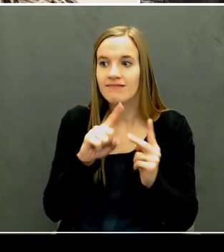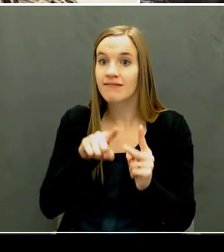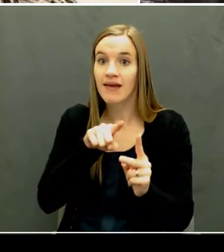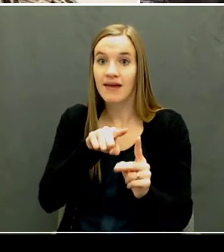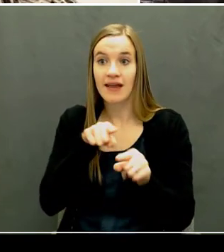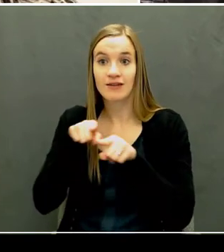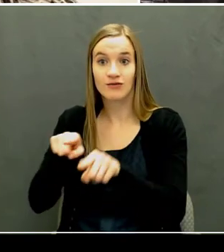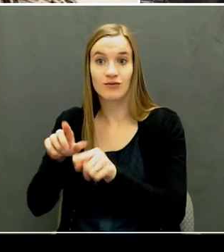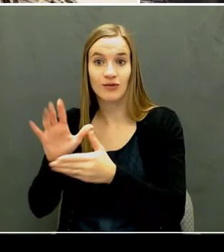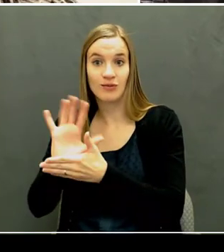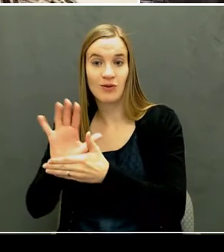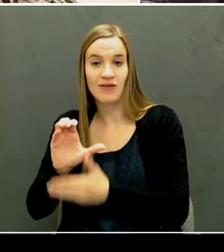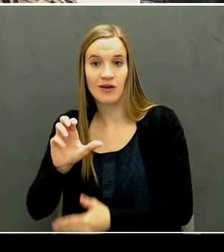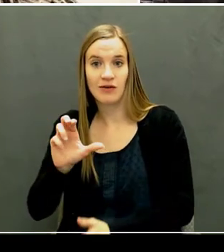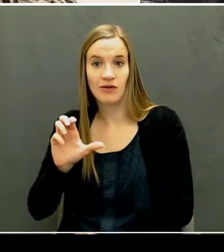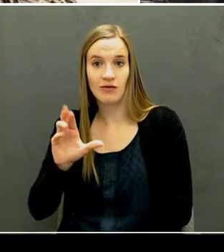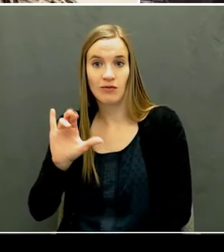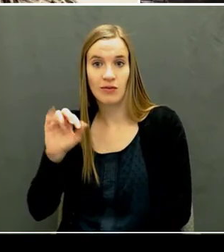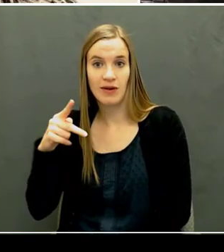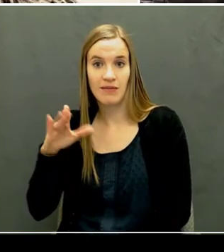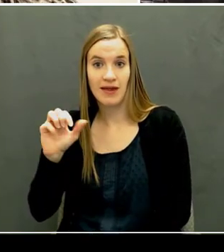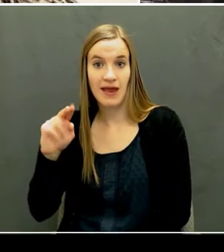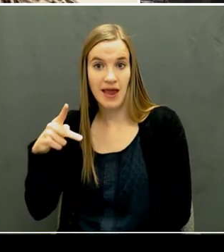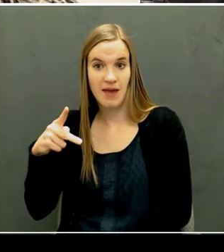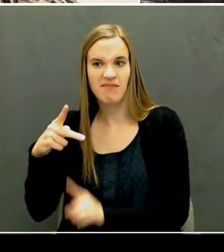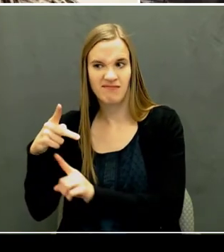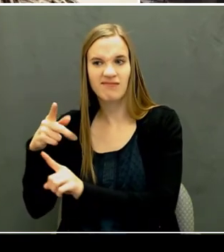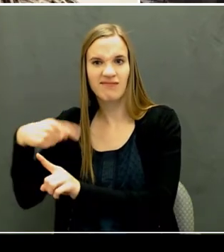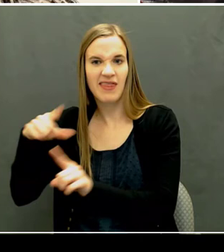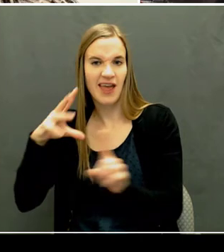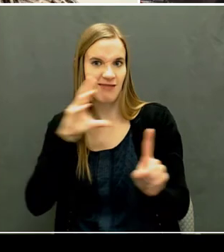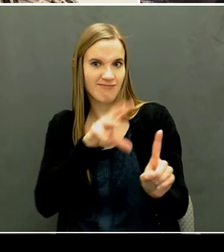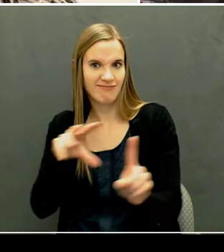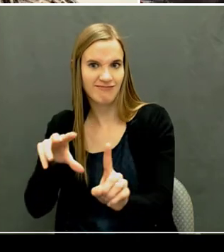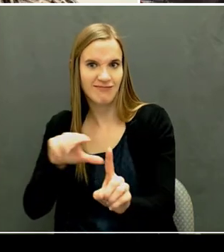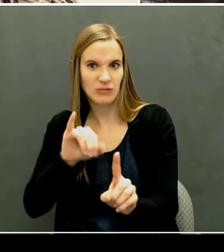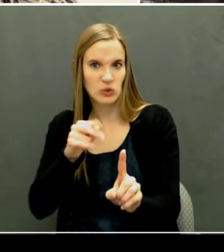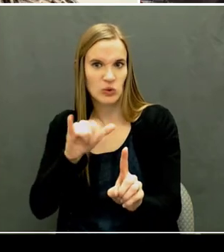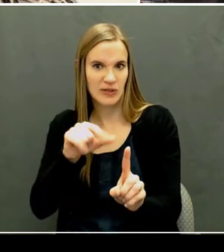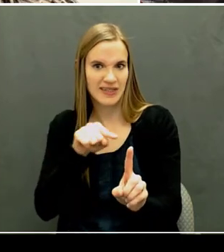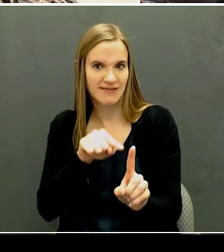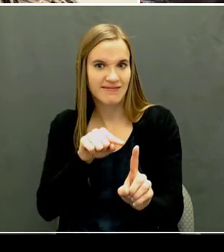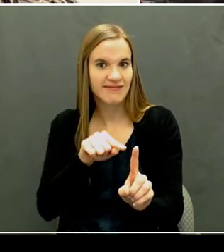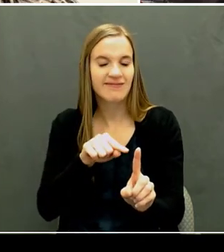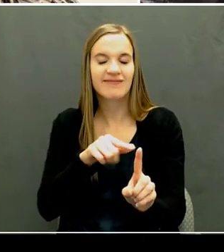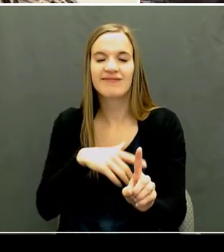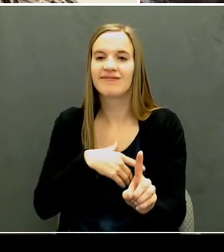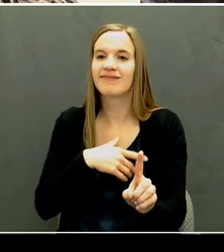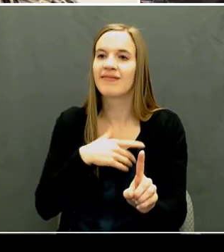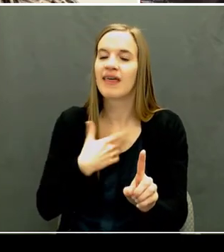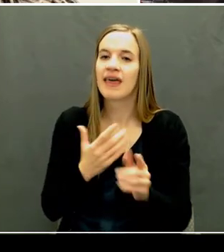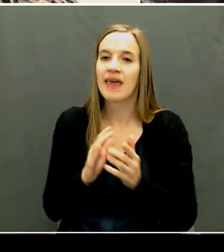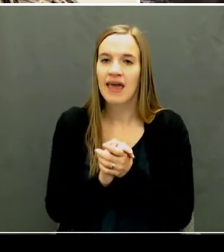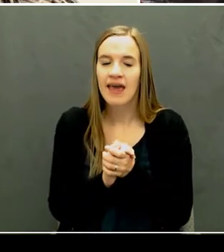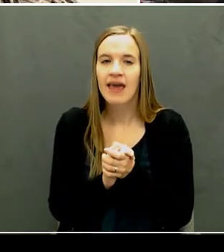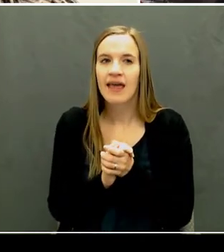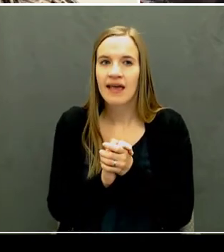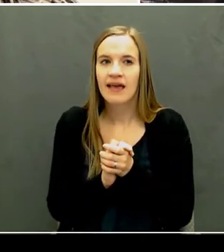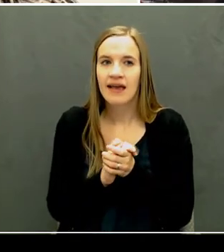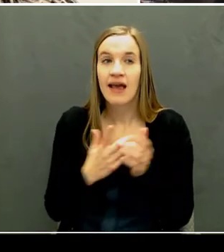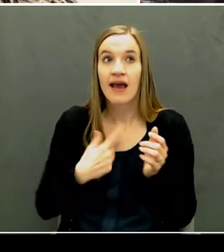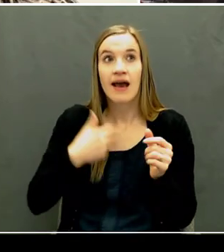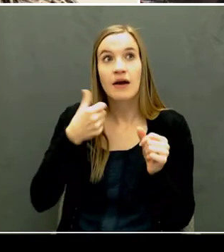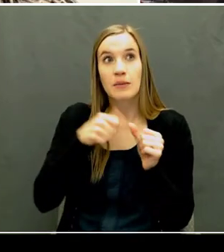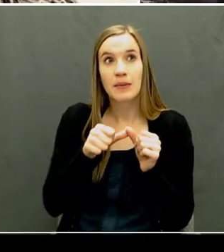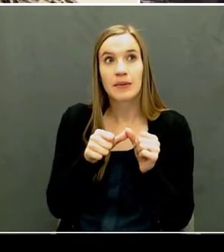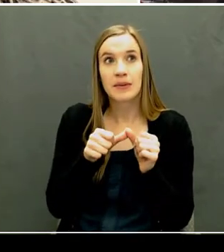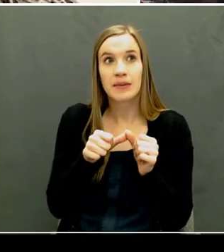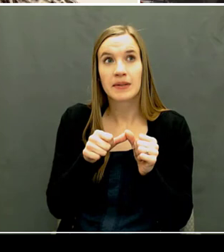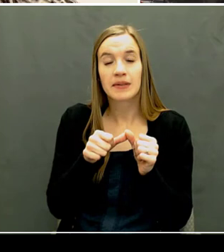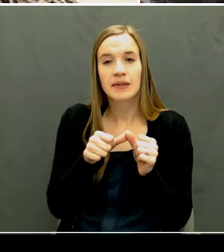interesting about how those, my generation called it Paternalism. It's, you know, people refer to it